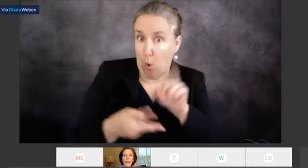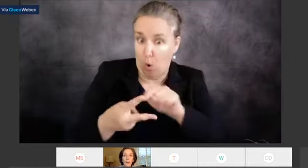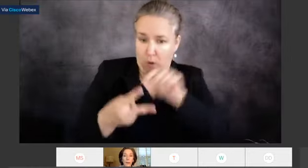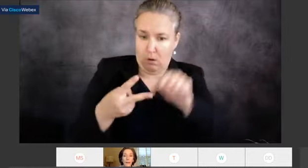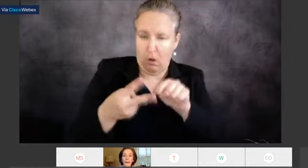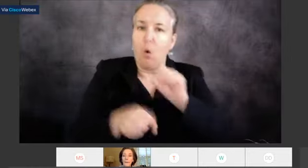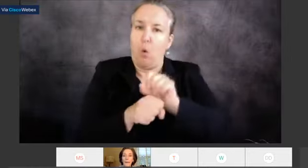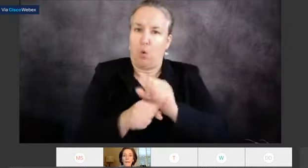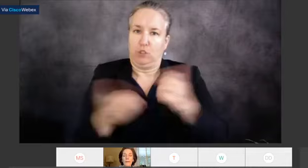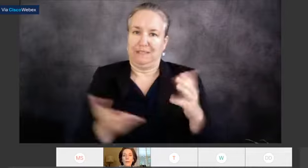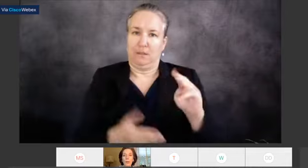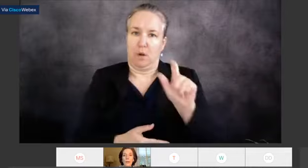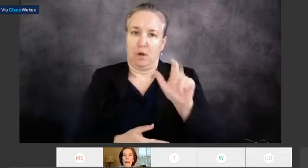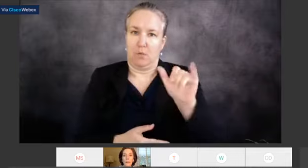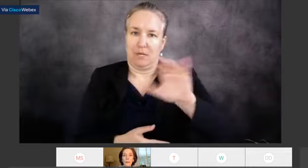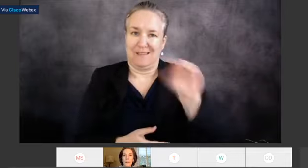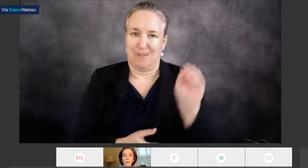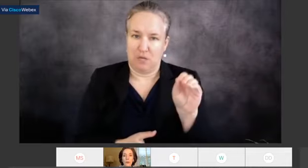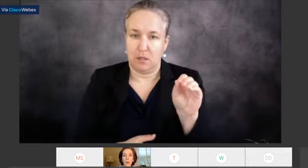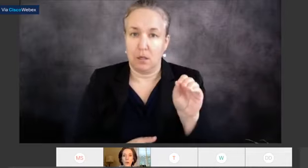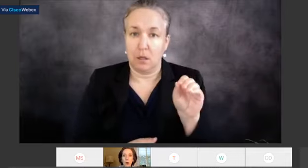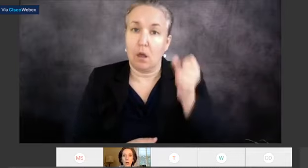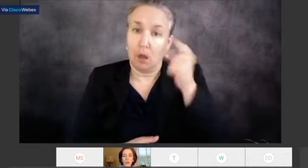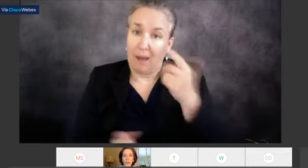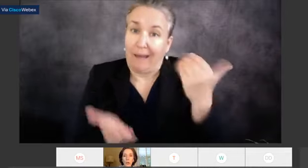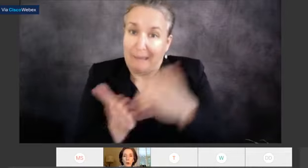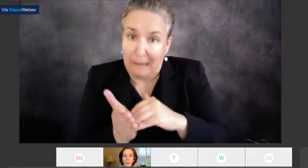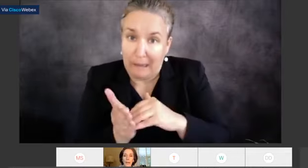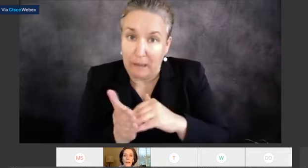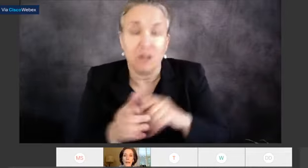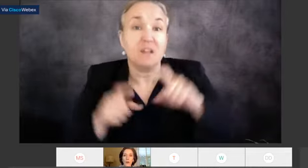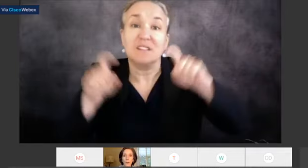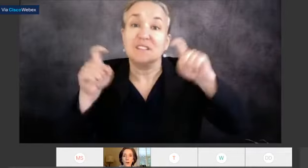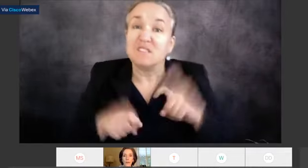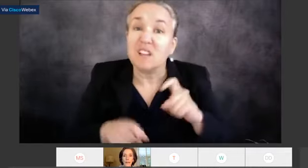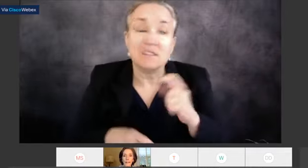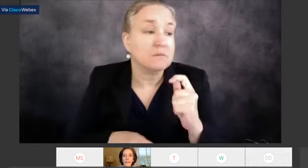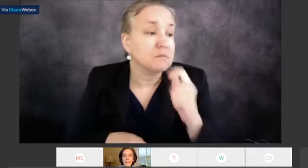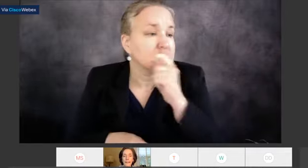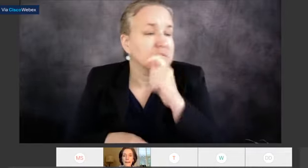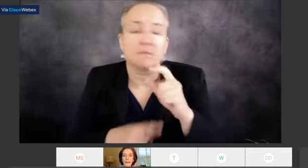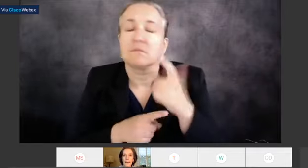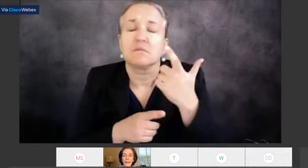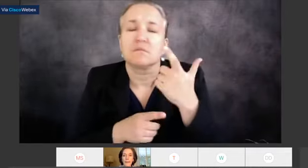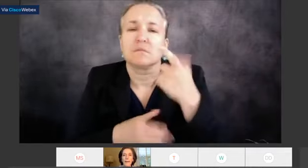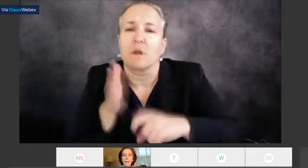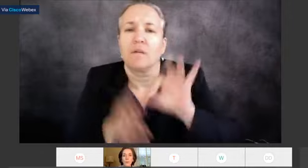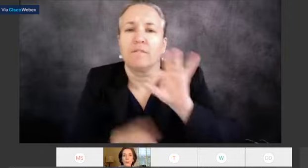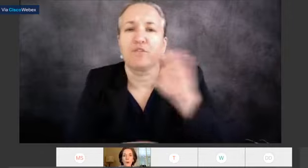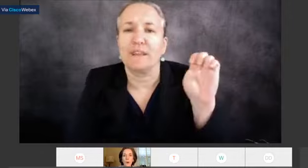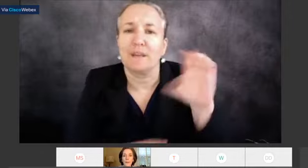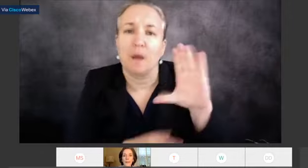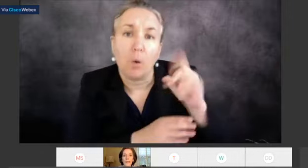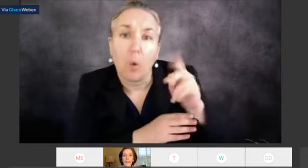and i want to emphasize that you will not be billed or charged a copay for a covid19 test that is performed at a